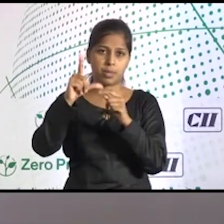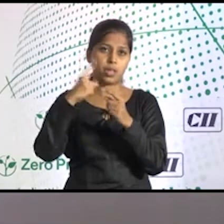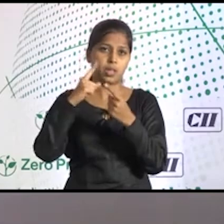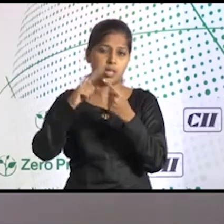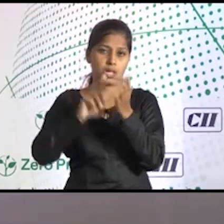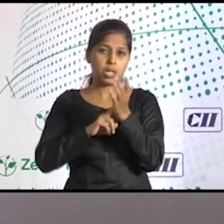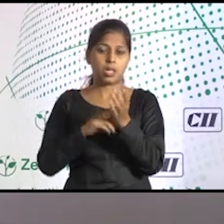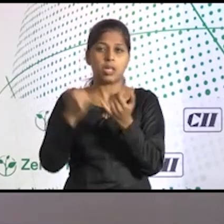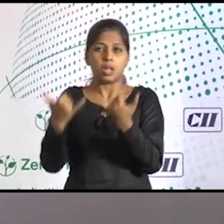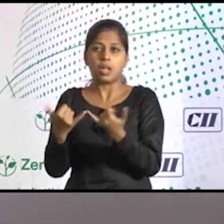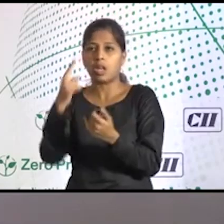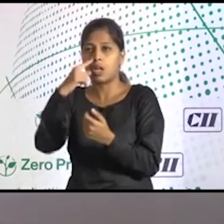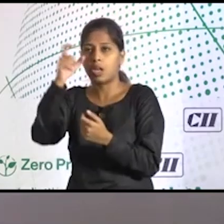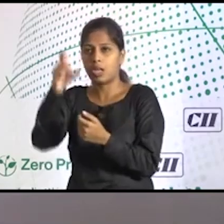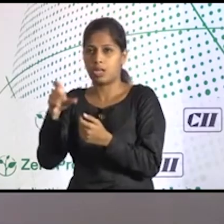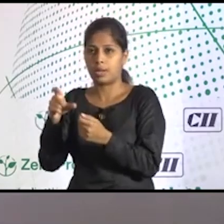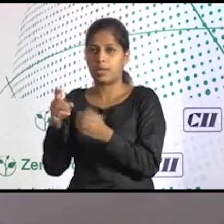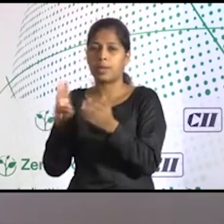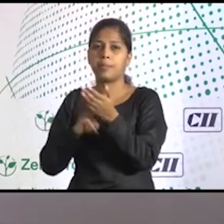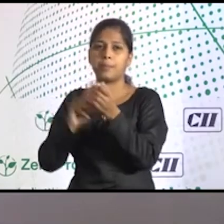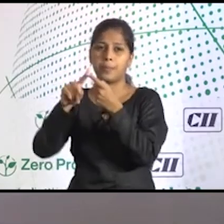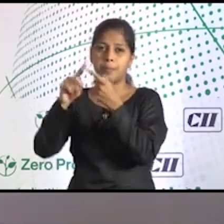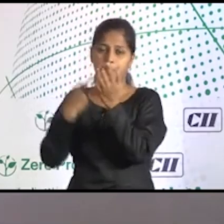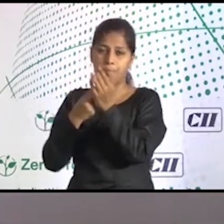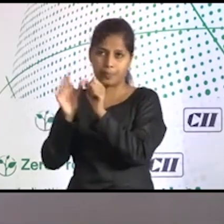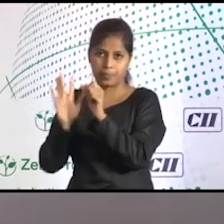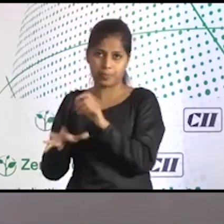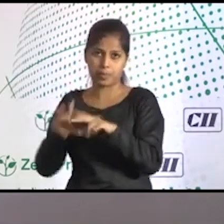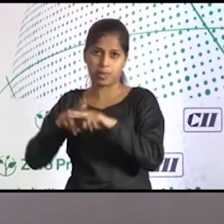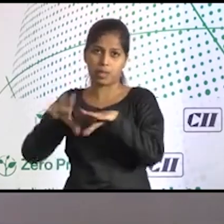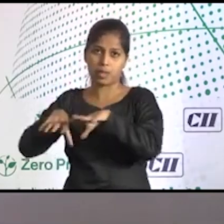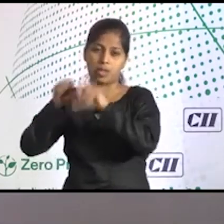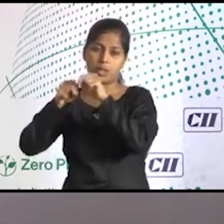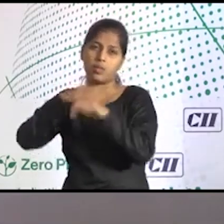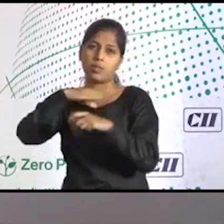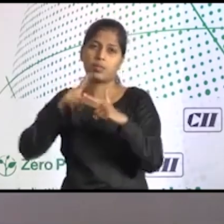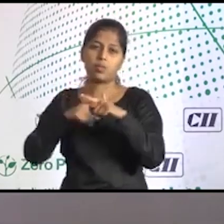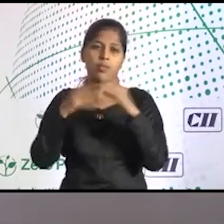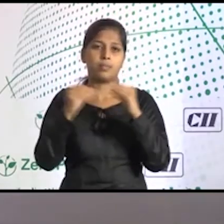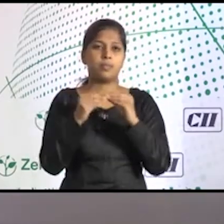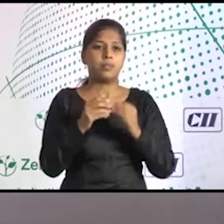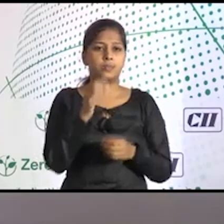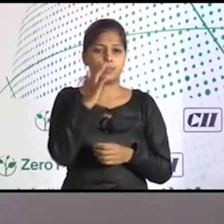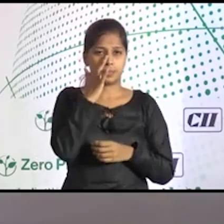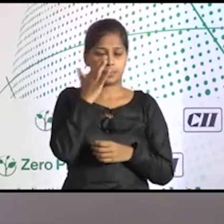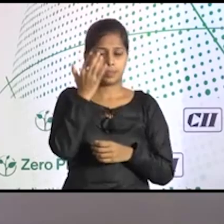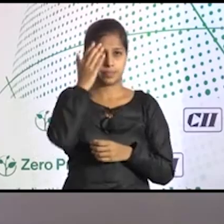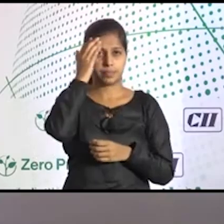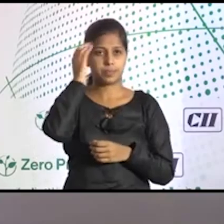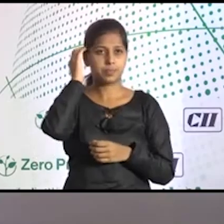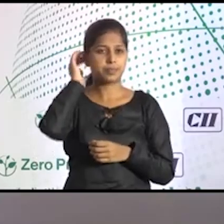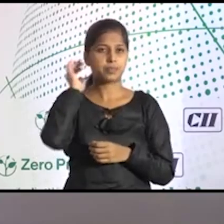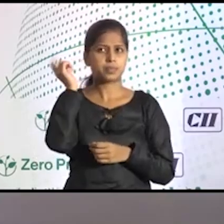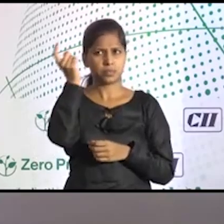for seeking a partnership and getting them in this room, right? So I think that linkage